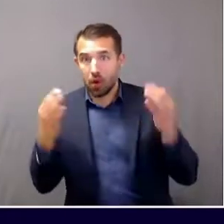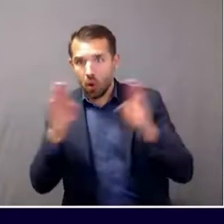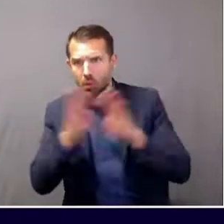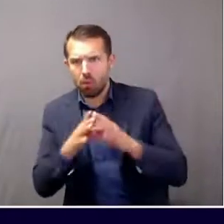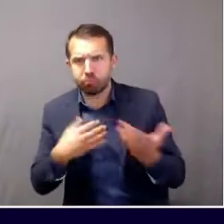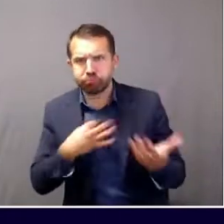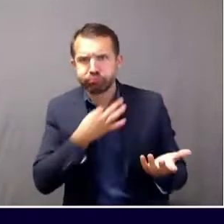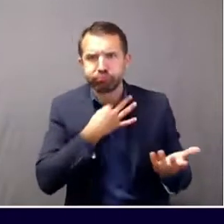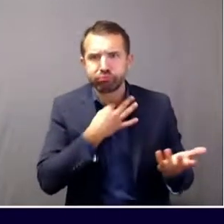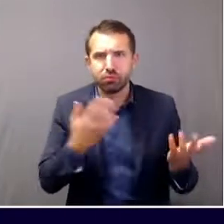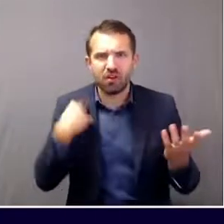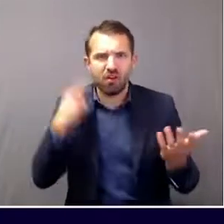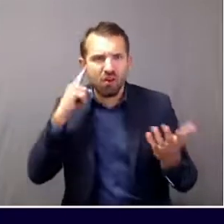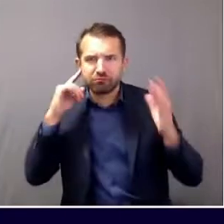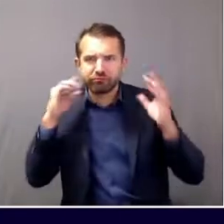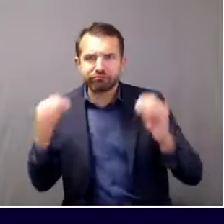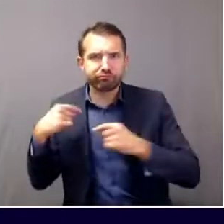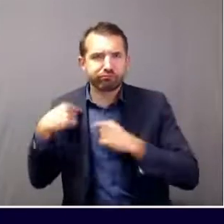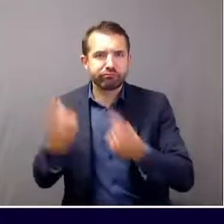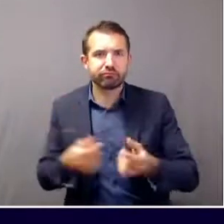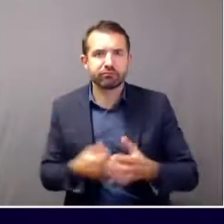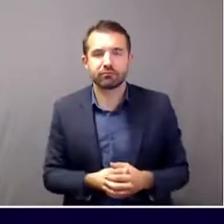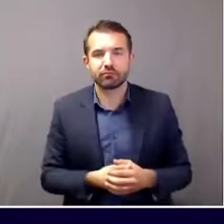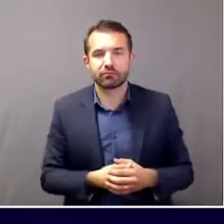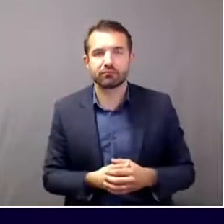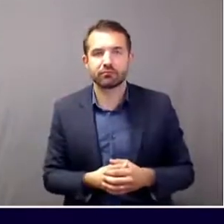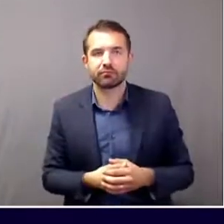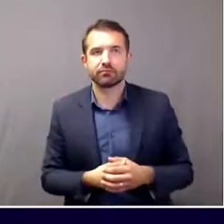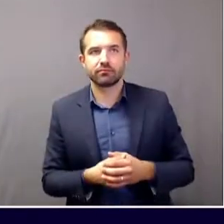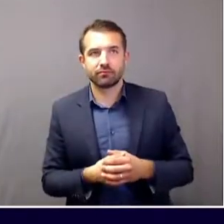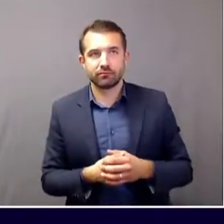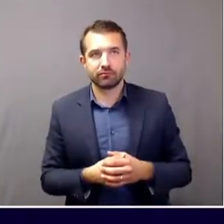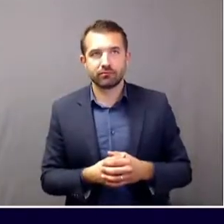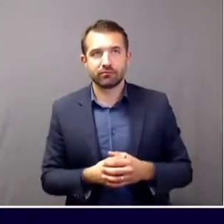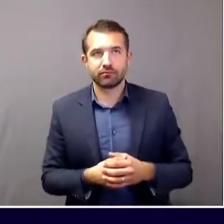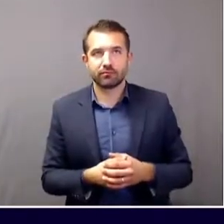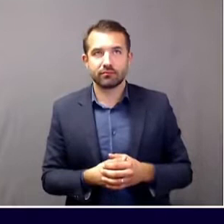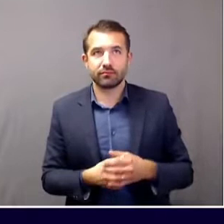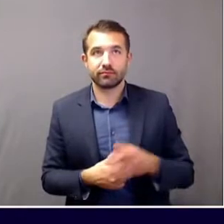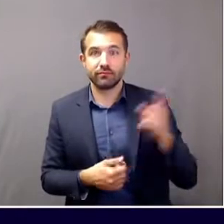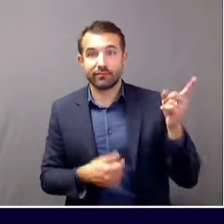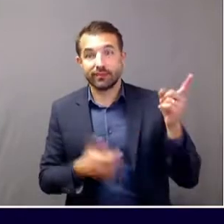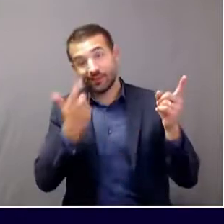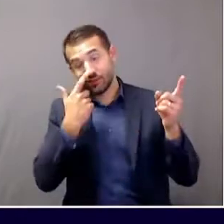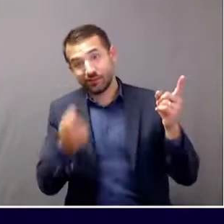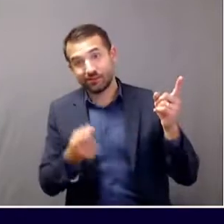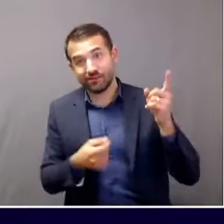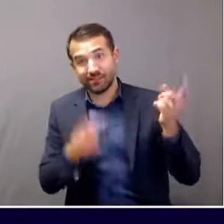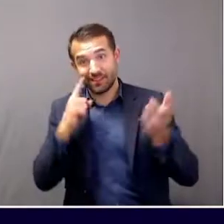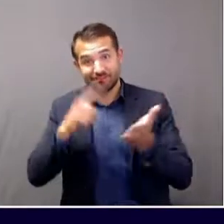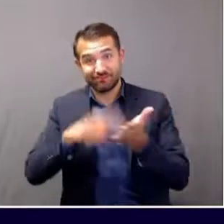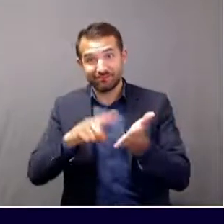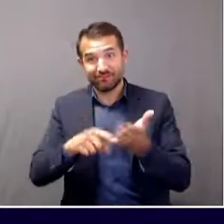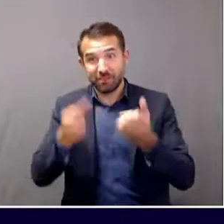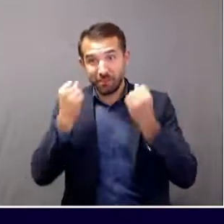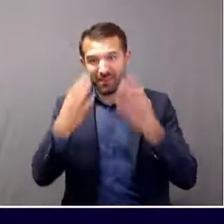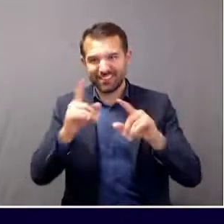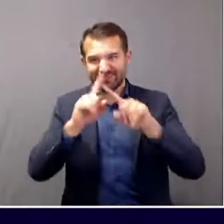I'm still working there but there are multiple different